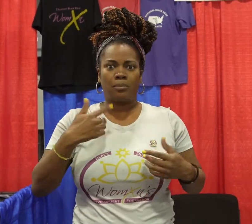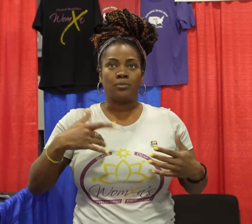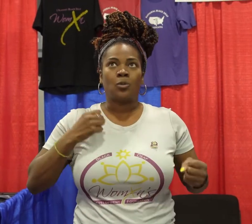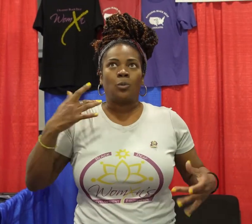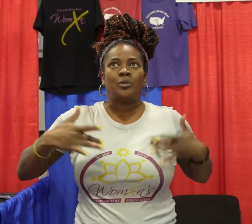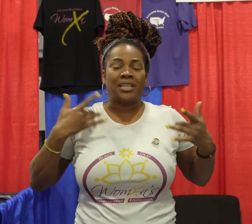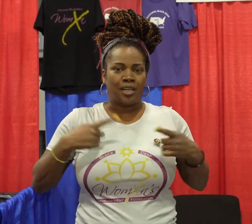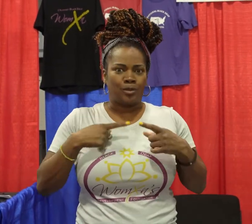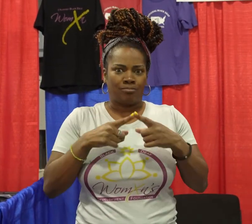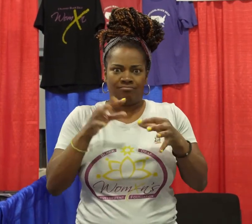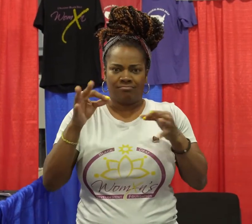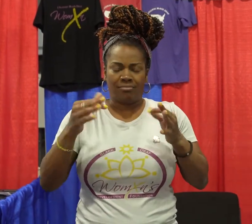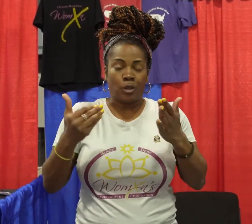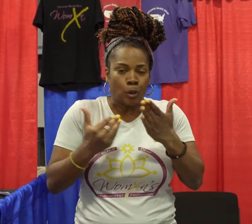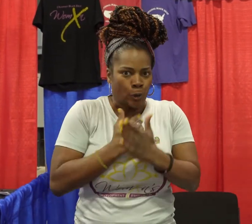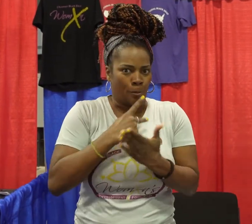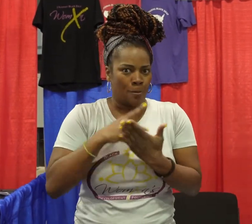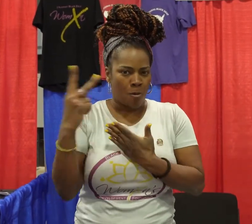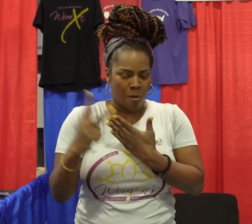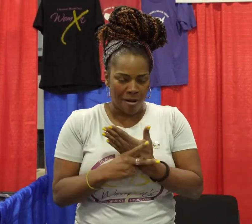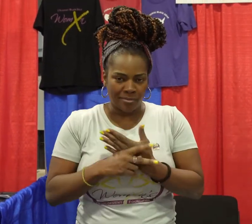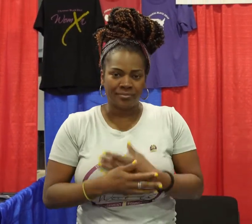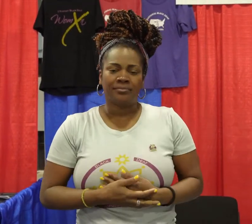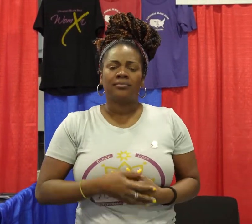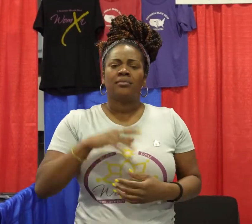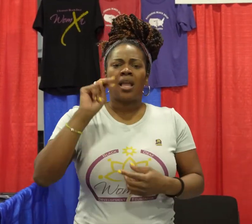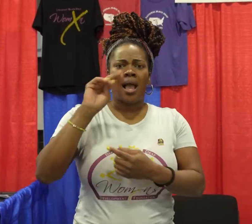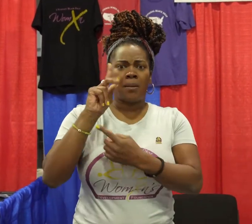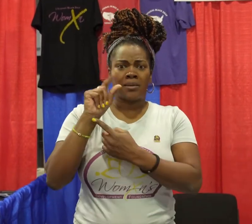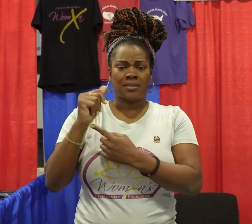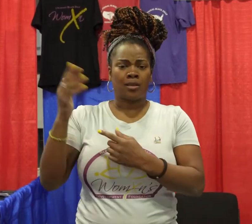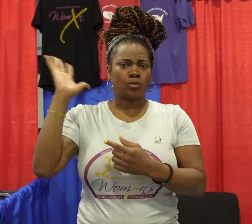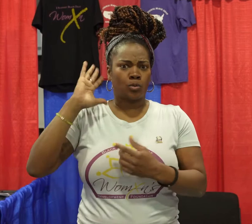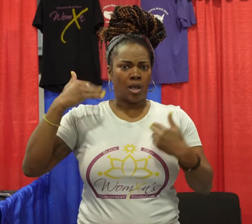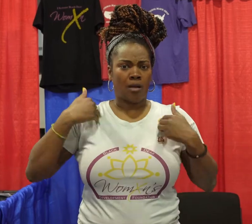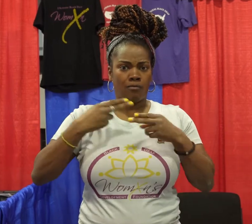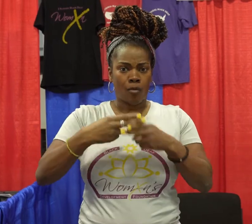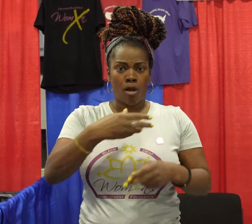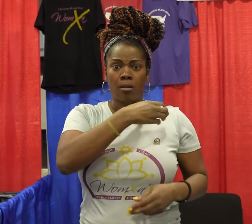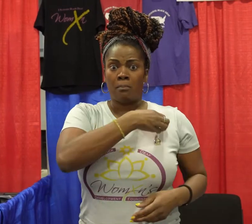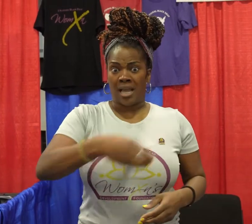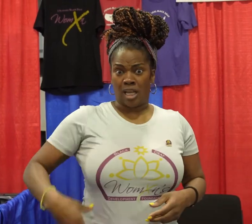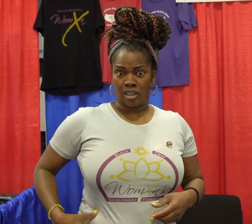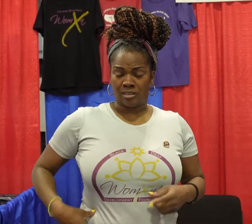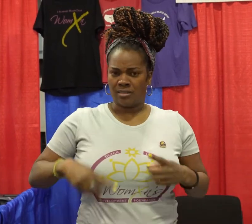I'm so excited to share a new program. NBDA used to have a program called the pageant.